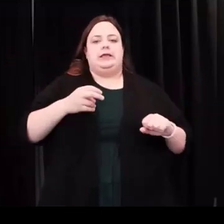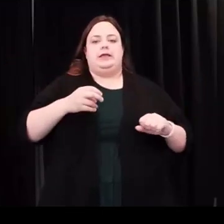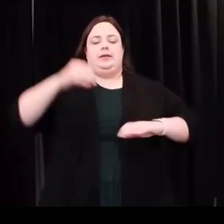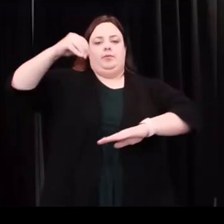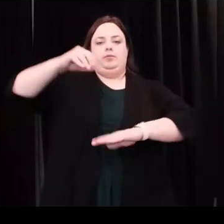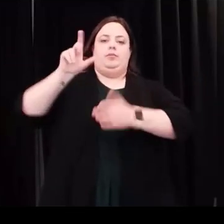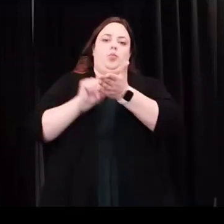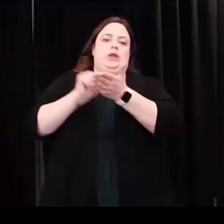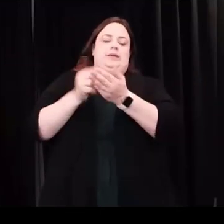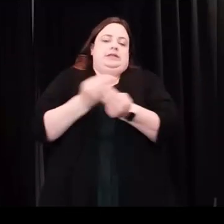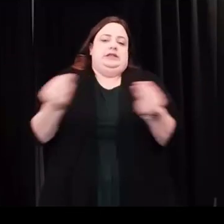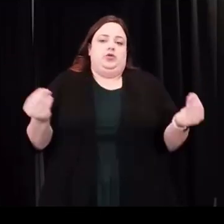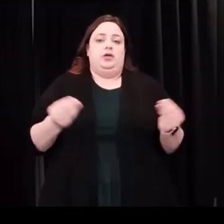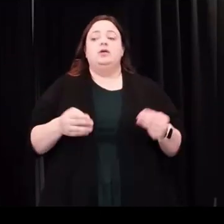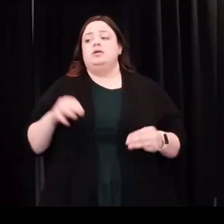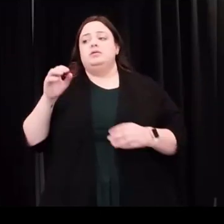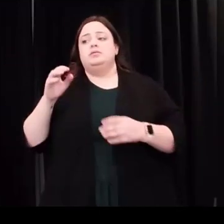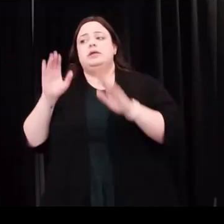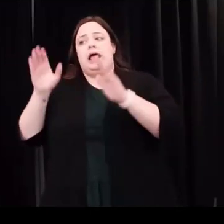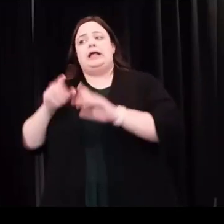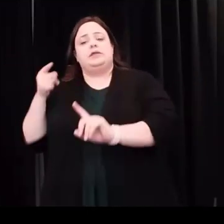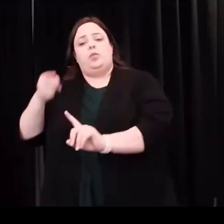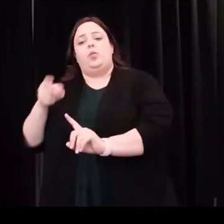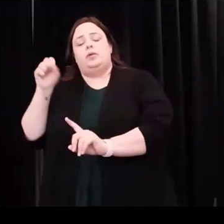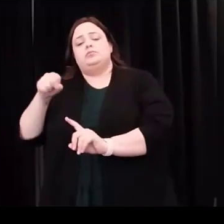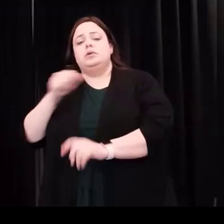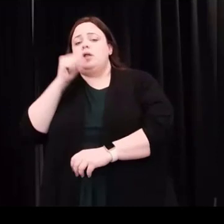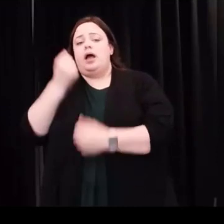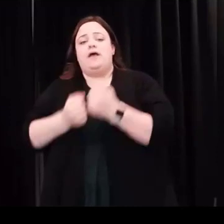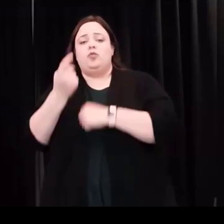Excellent. That is an excellent point, not everyone uses a screen reader. Some folks